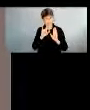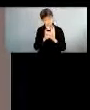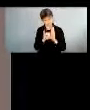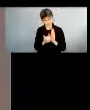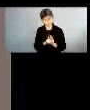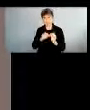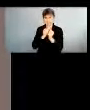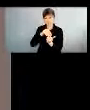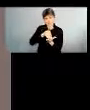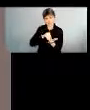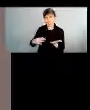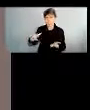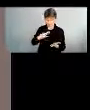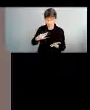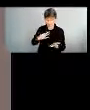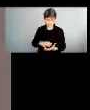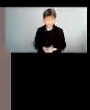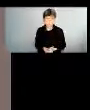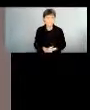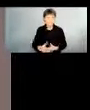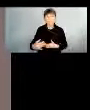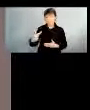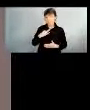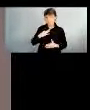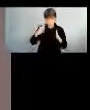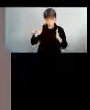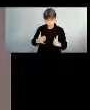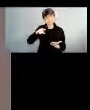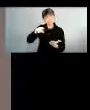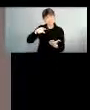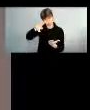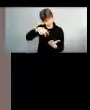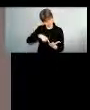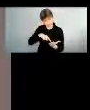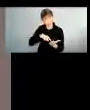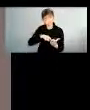The applicant has demonstrated clear reasons why this project is compelling and relevant